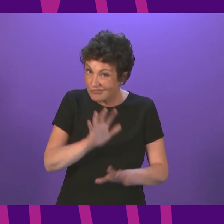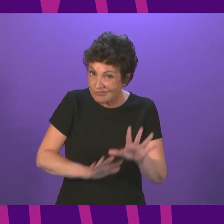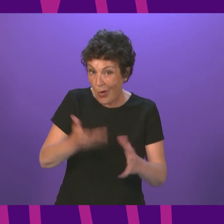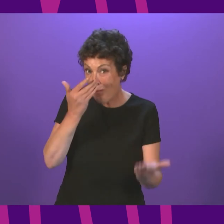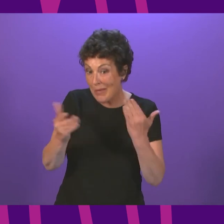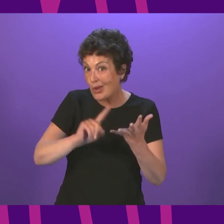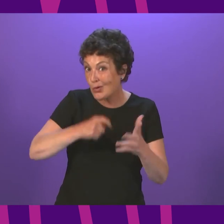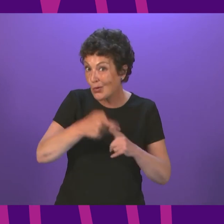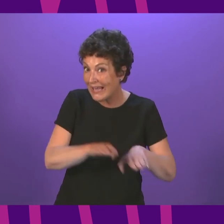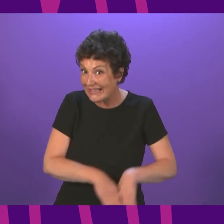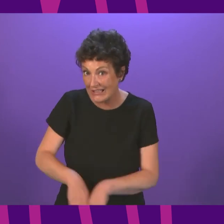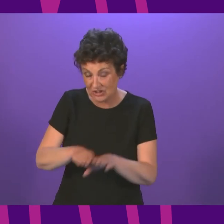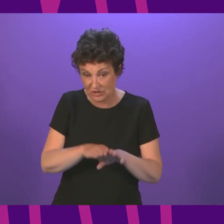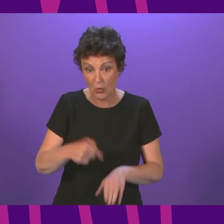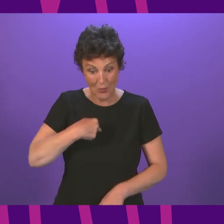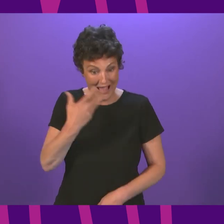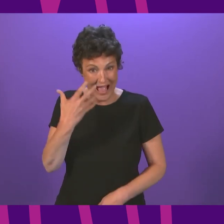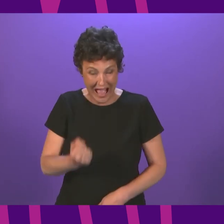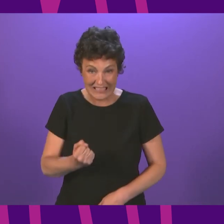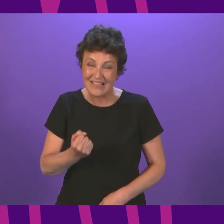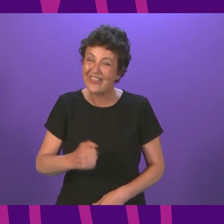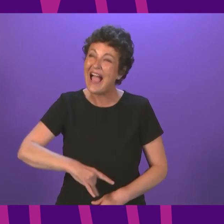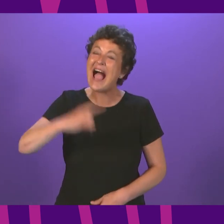as Mr Swinney to influence the legislation. This week has just gone to demonstrate the